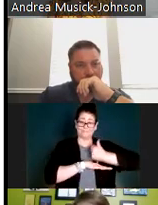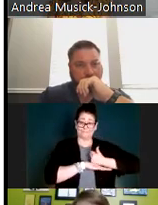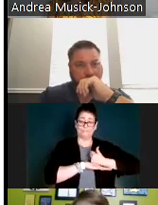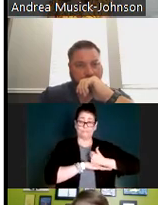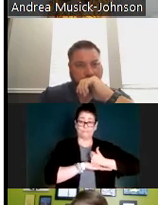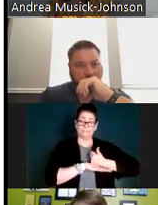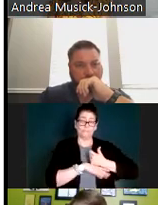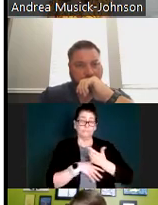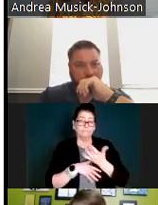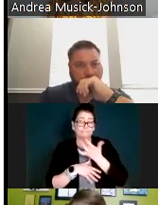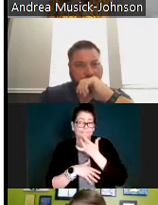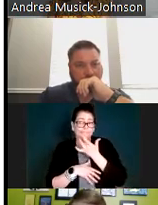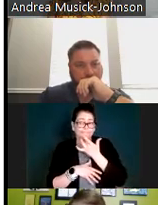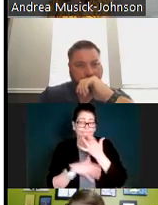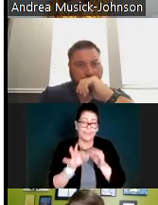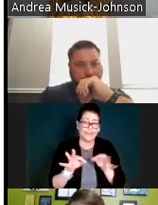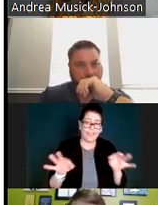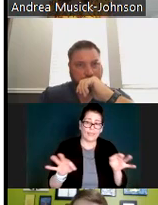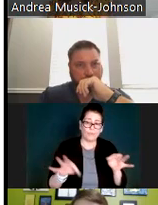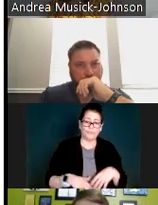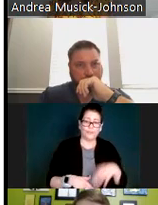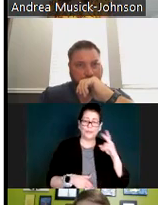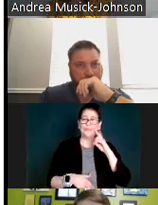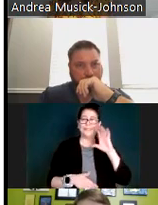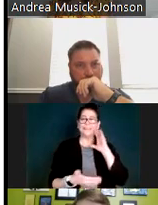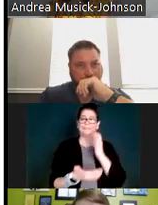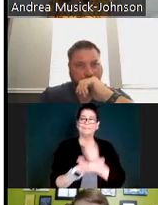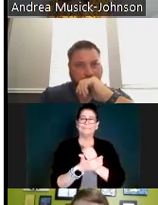the globe icon that says interpretation down at the bottom of your screen.